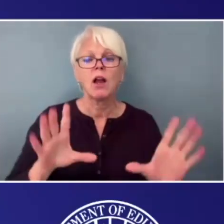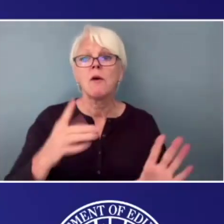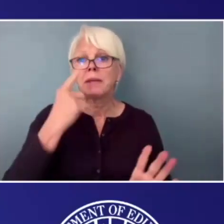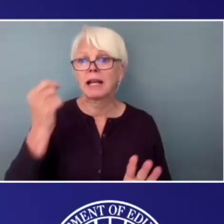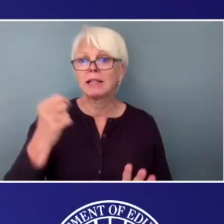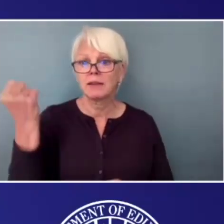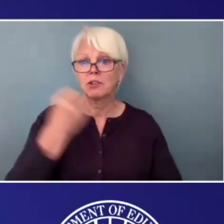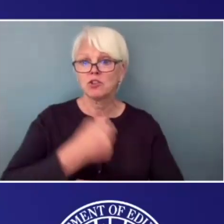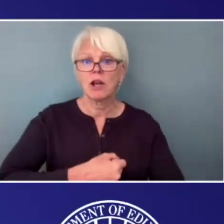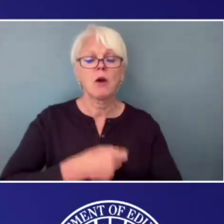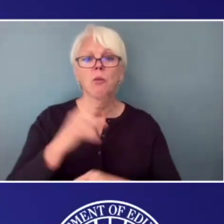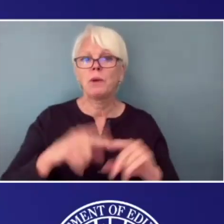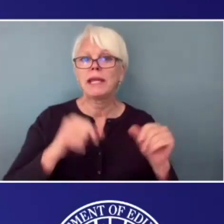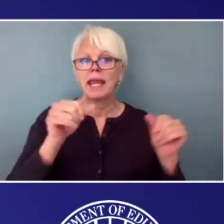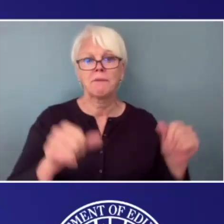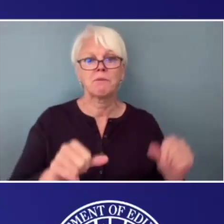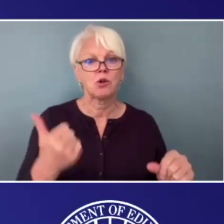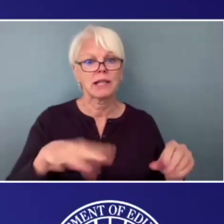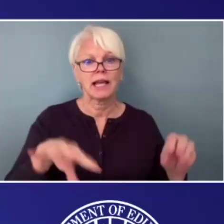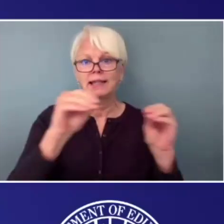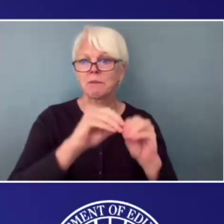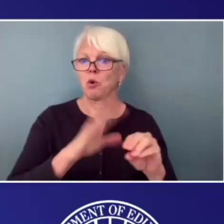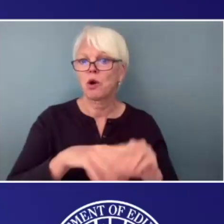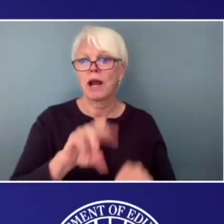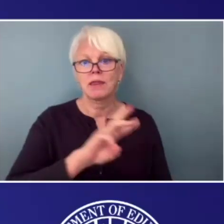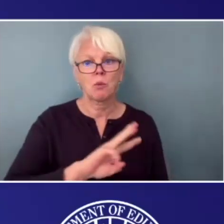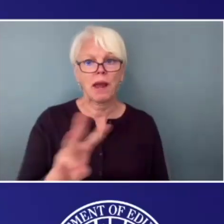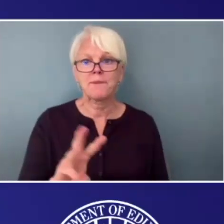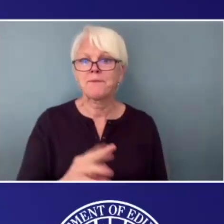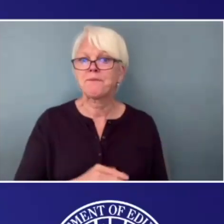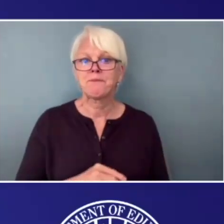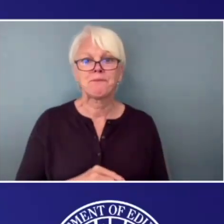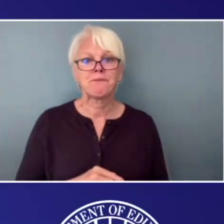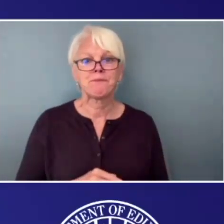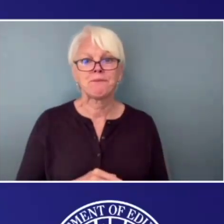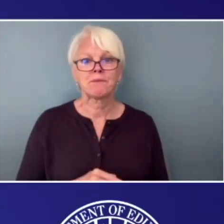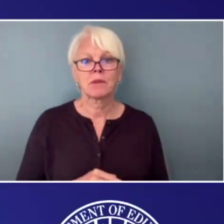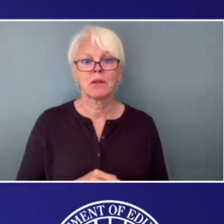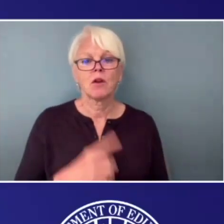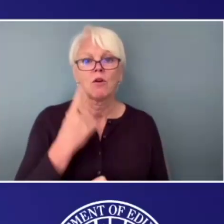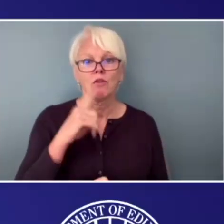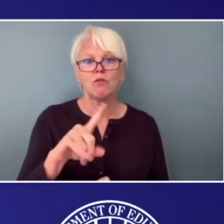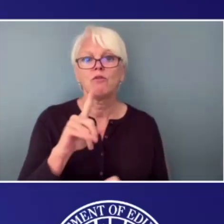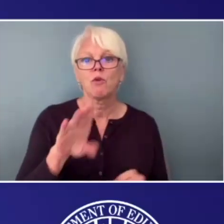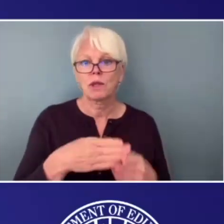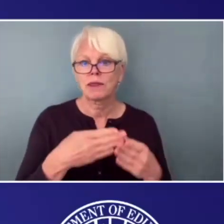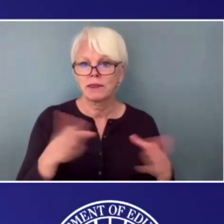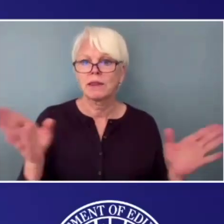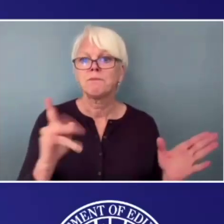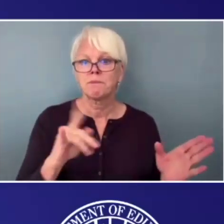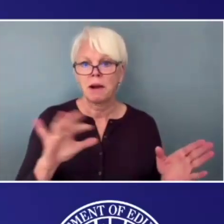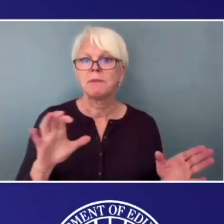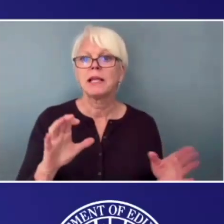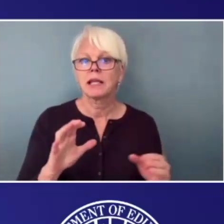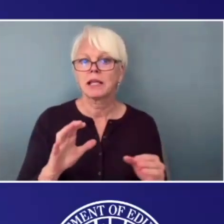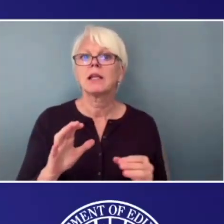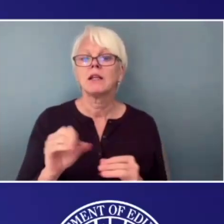post anything additional to the web for the public. So, if you do need like,